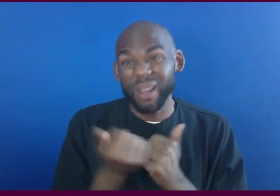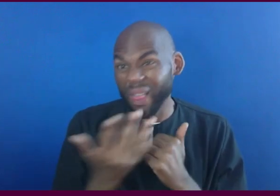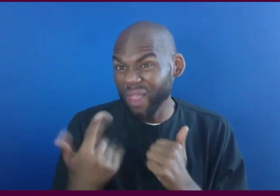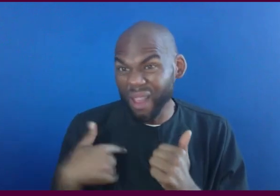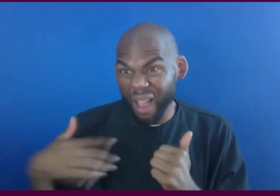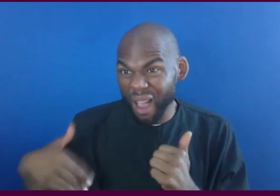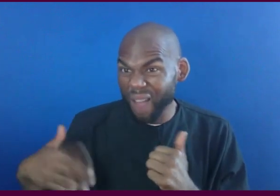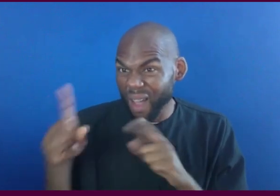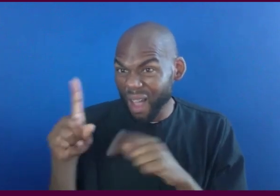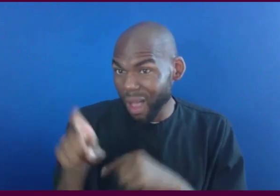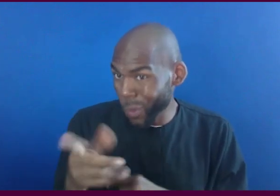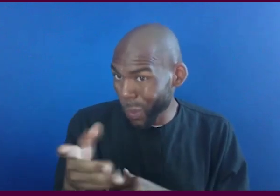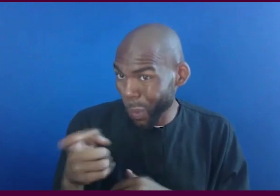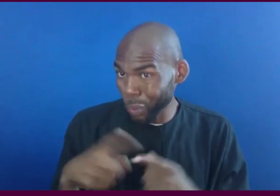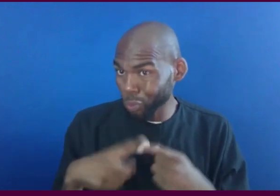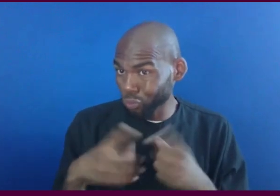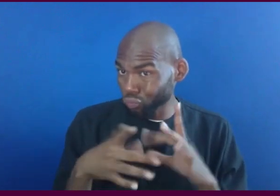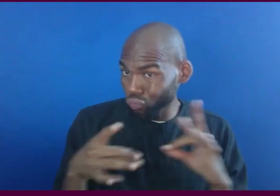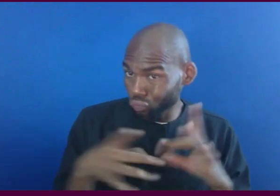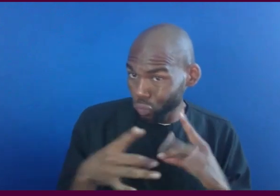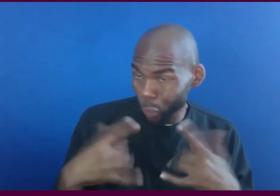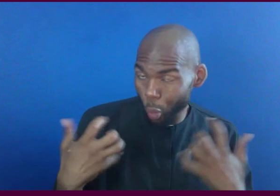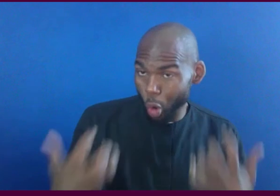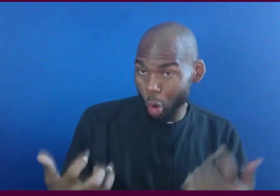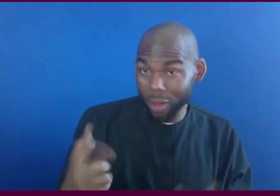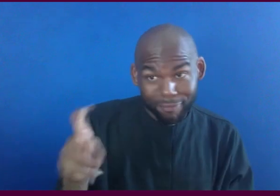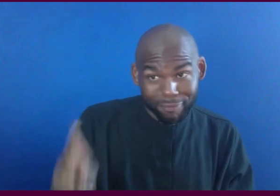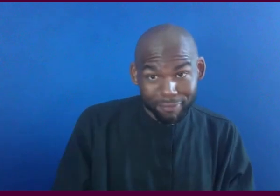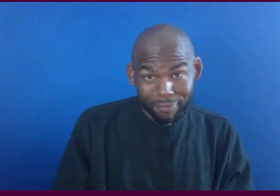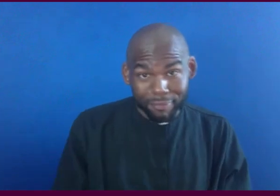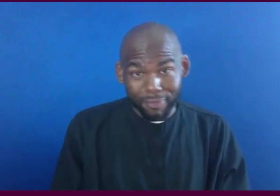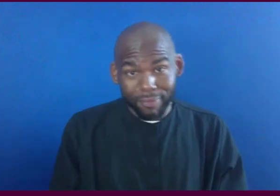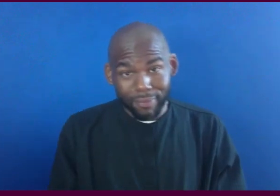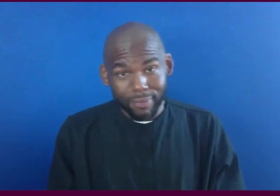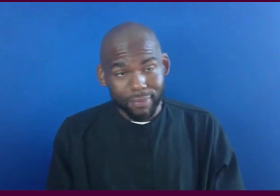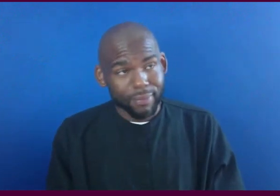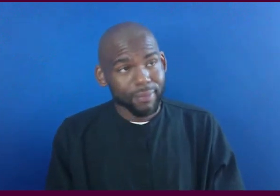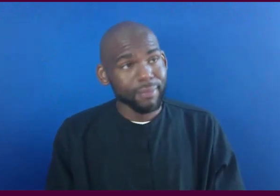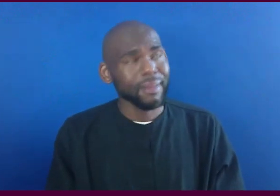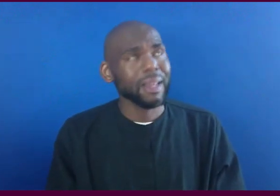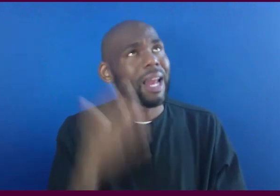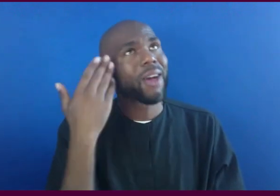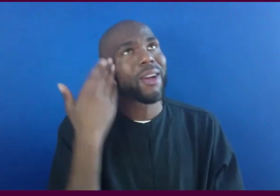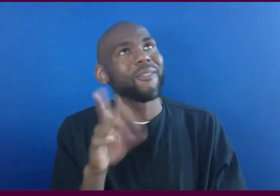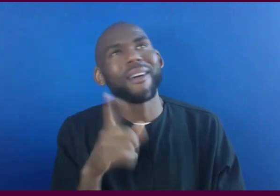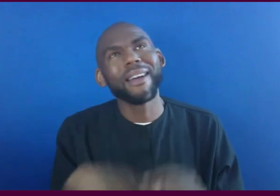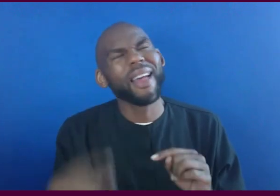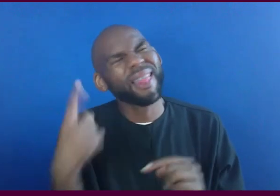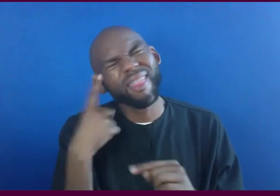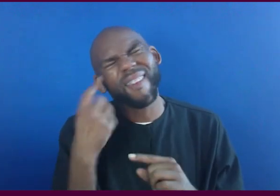Is there anything that I haven't asked you that you would want to tell to our audience? Nikki Brown-Booker: I don't know.